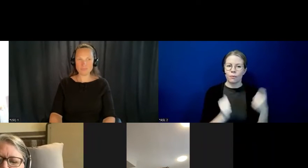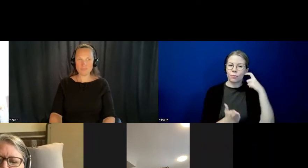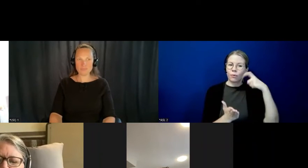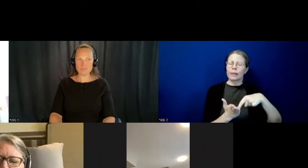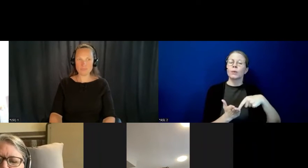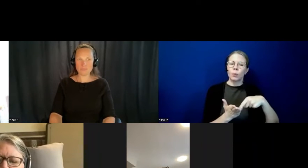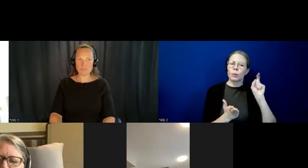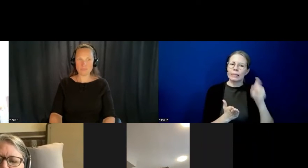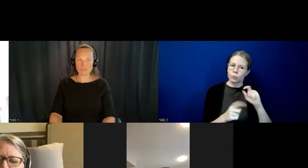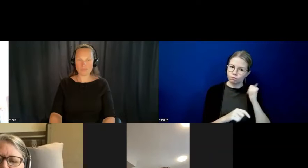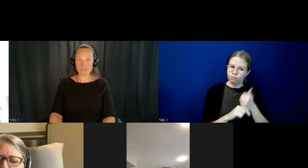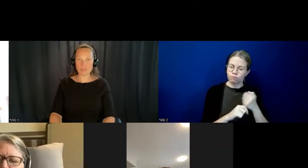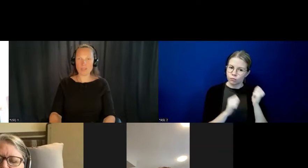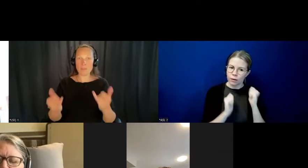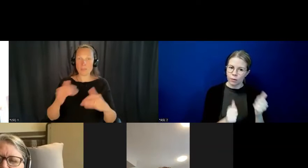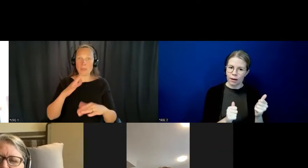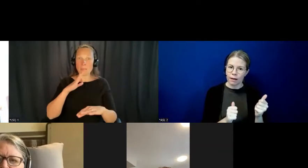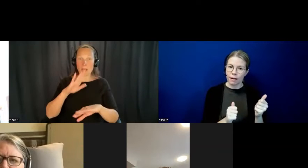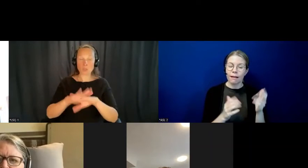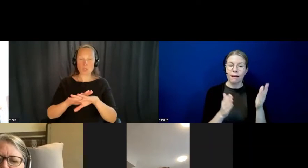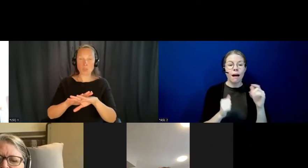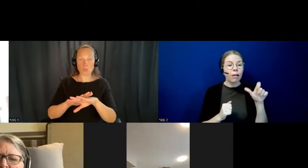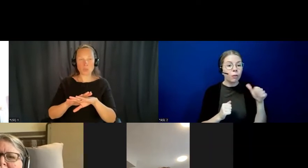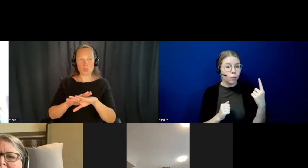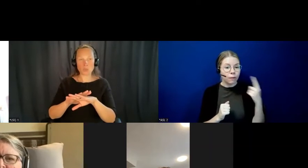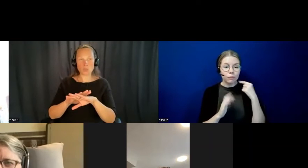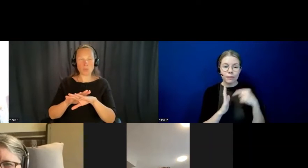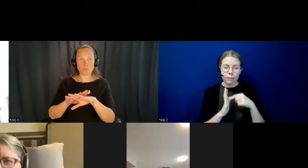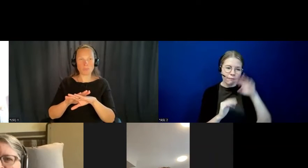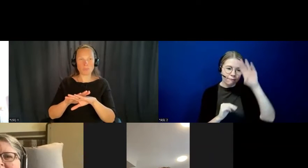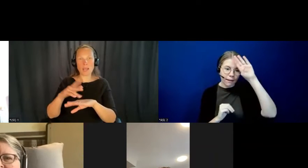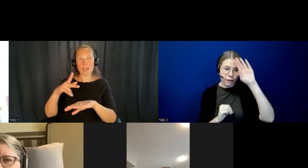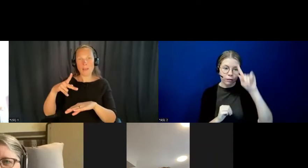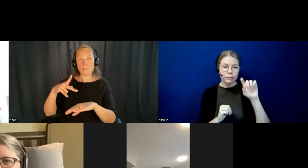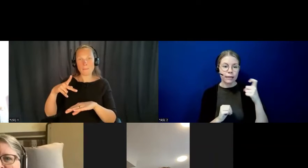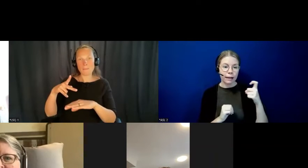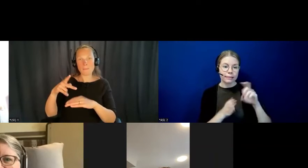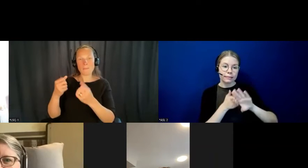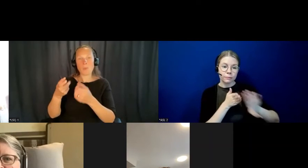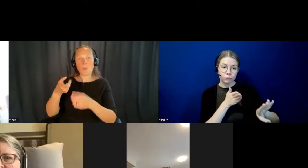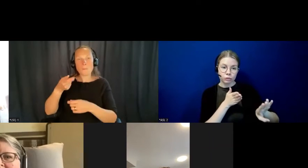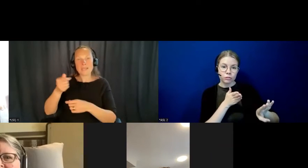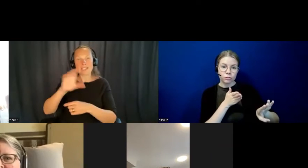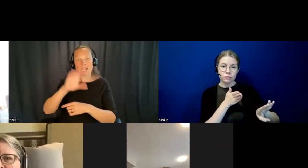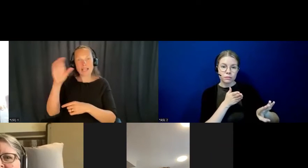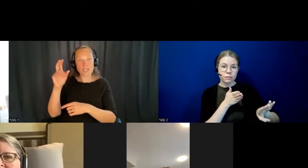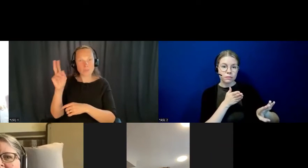NOT VERY MUCH MONEY. FIREFIGHTERS TAX EXEMPTION. SAT AROUND FOR FIVE, FIVE-AND-A-HALF YEARS.